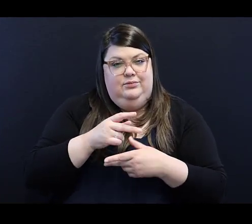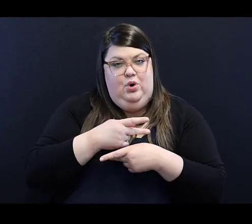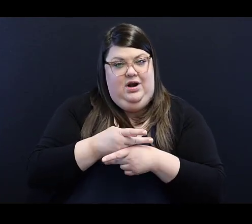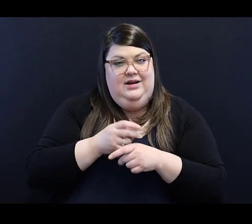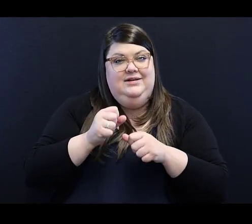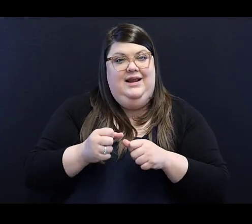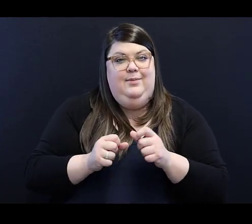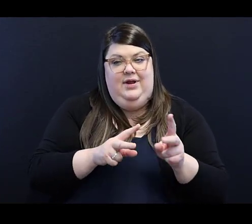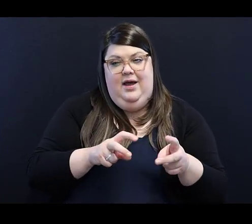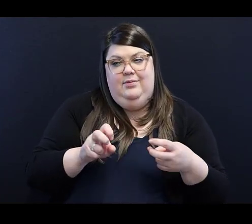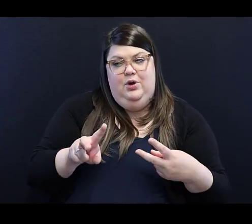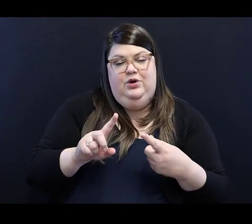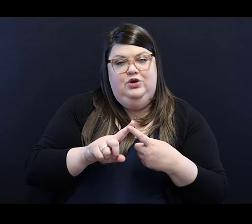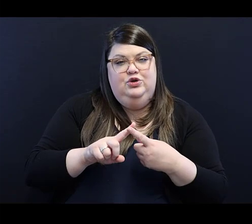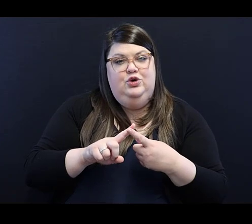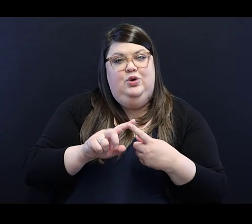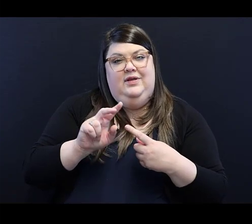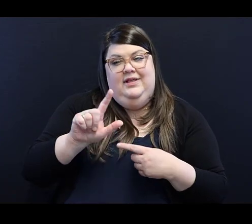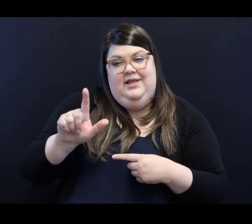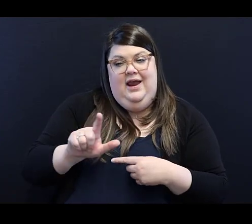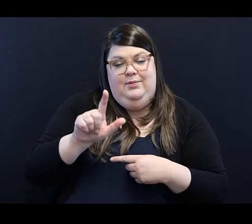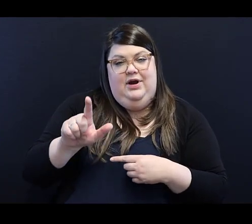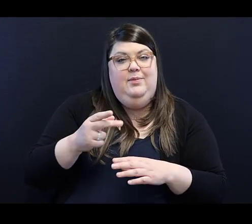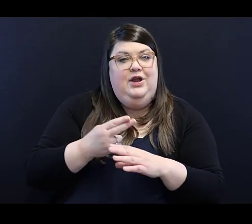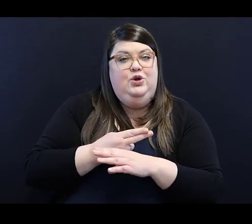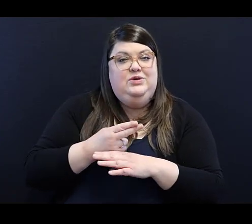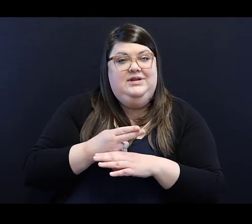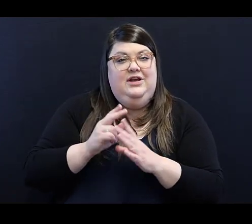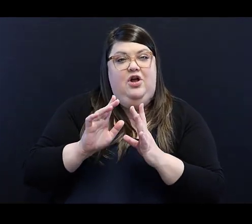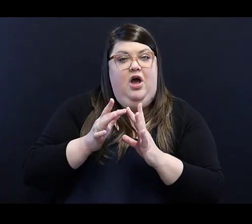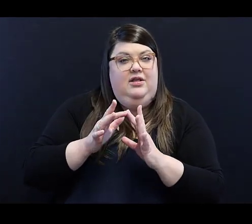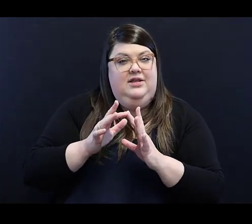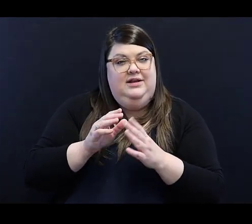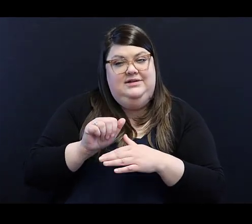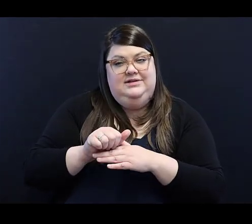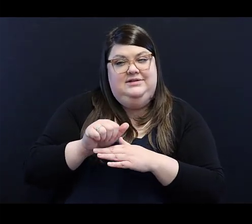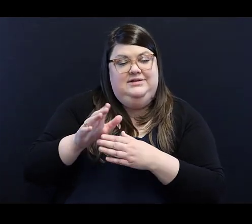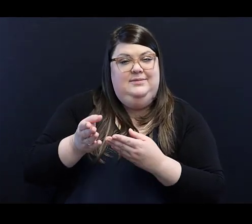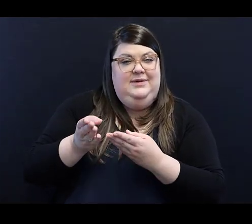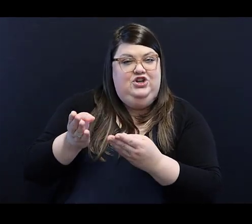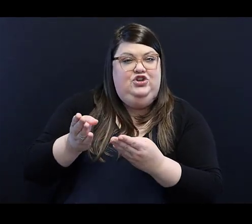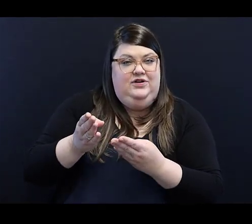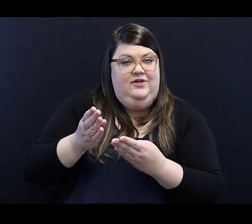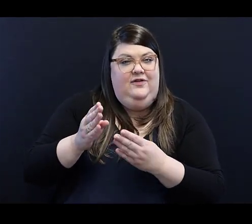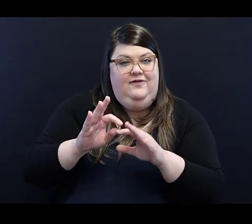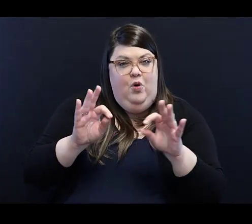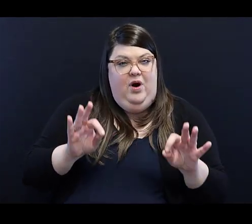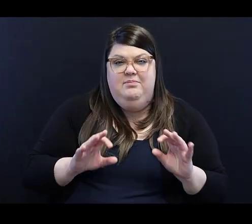the NCRTM Library by using an online submission form. No account is needed to upload products.